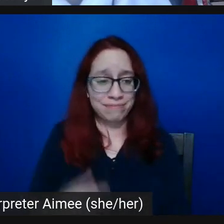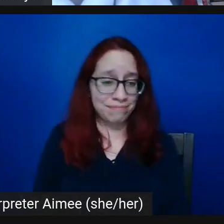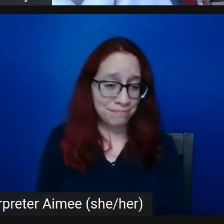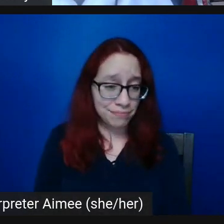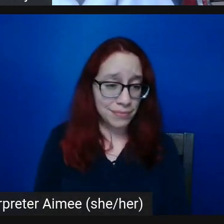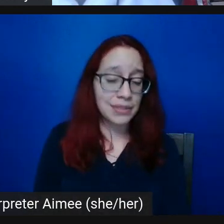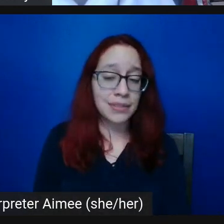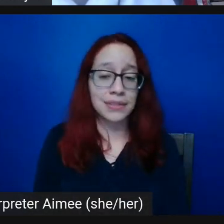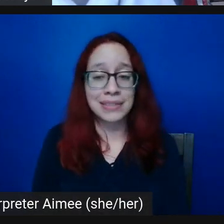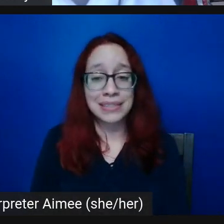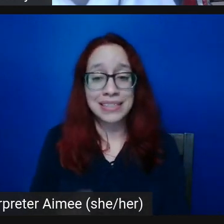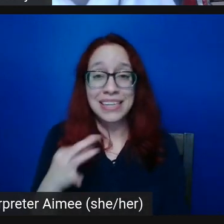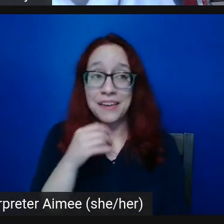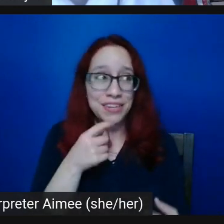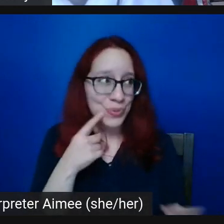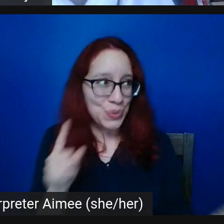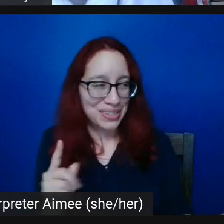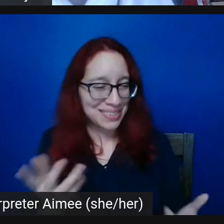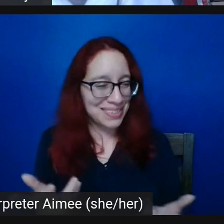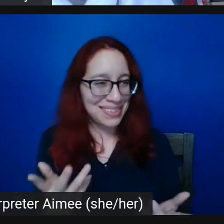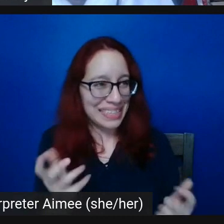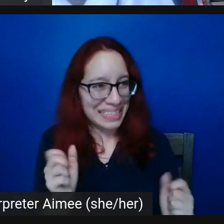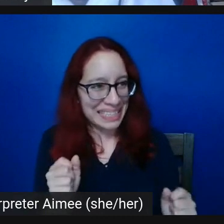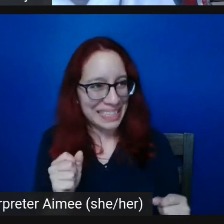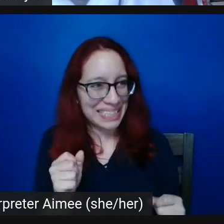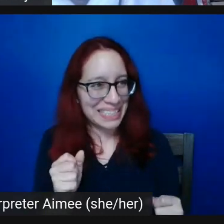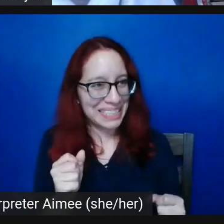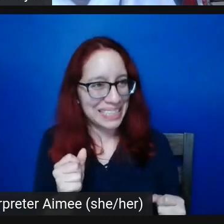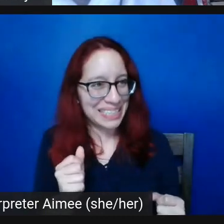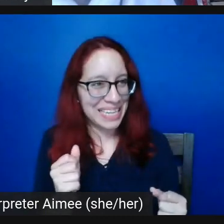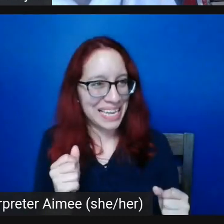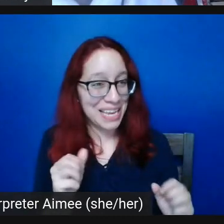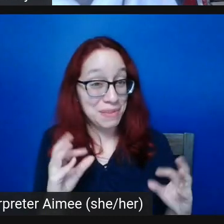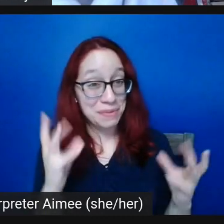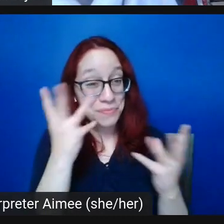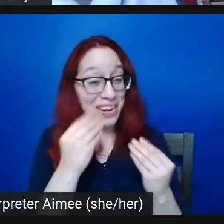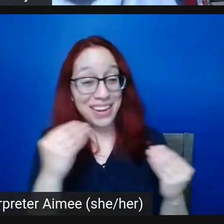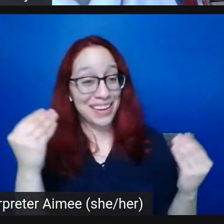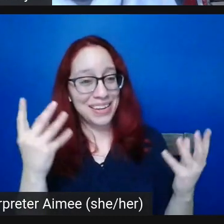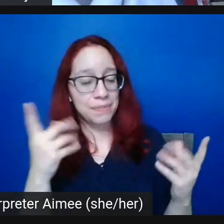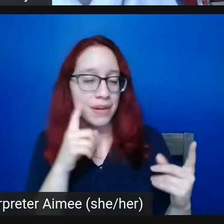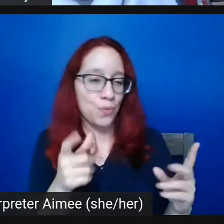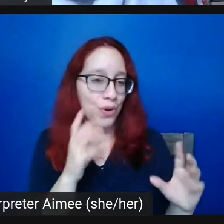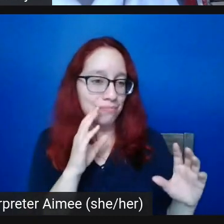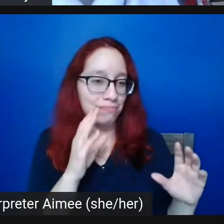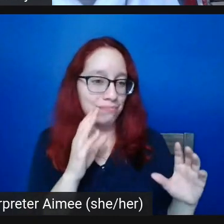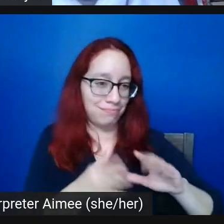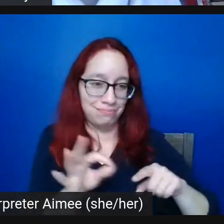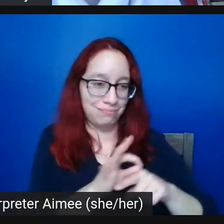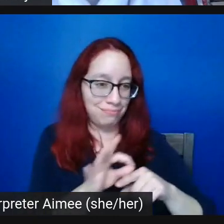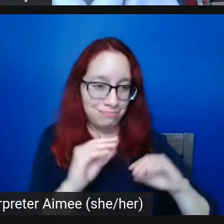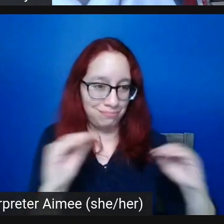If it doesn't work, then it can be as pretty as it can be, but it won't do anything. Exactly.